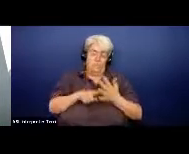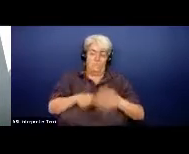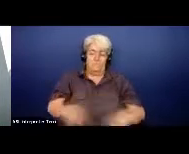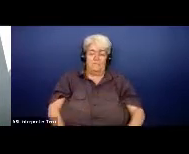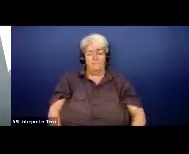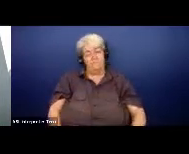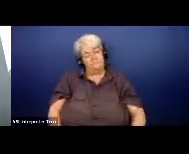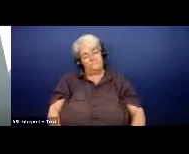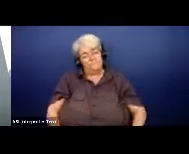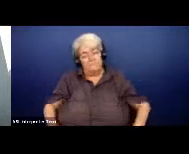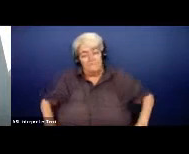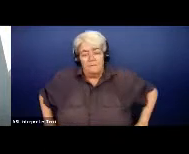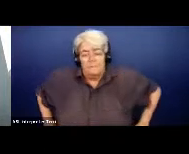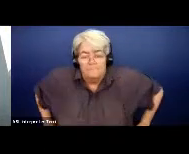coming on that part sequential intercept